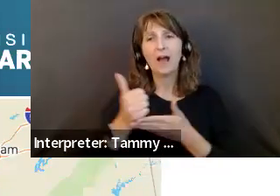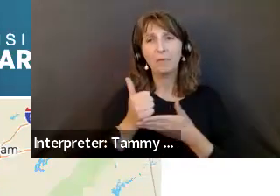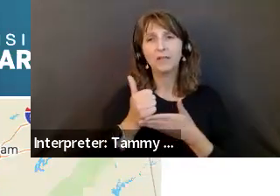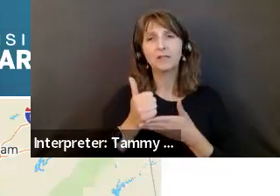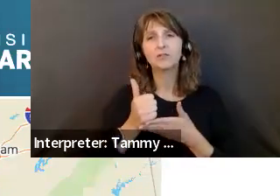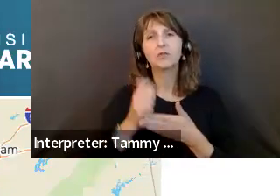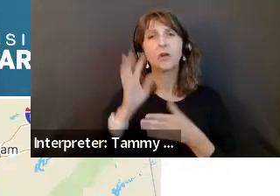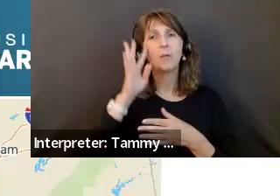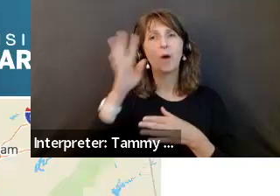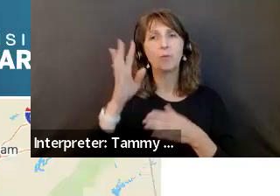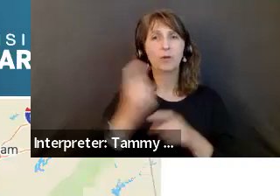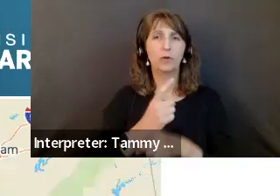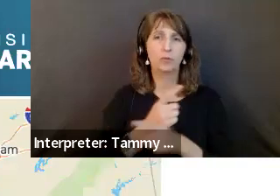So that's why that's important. And that's how one of the ways you kind of leverage data and understand what you need to present.